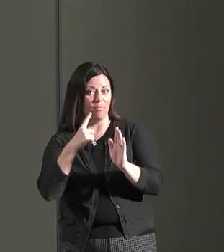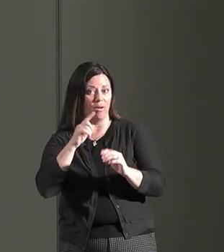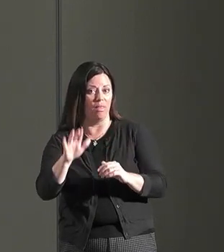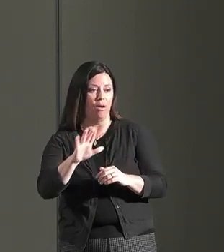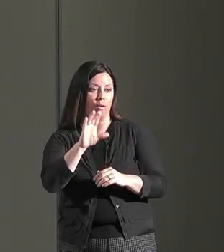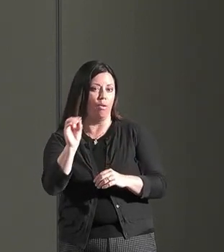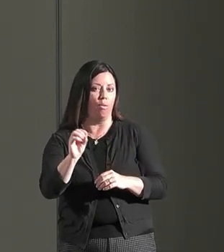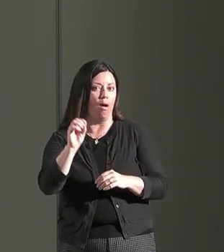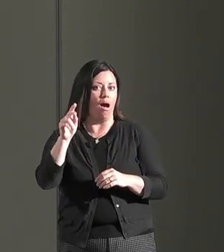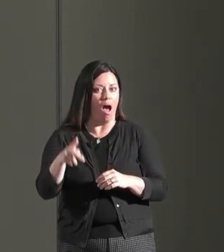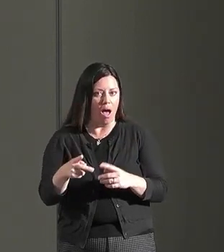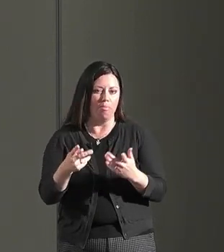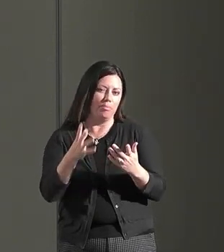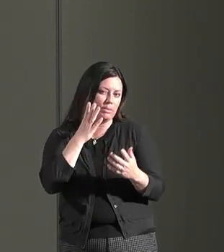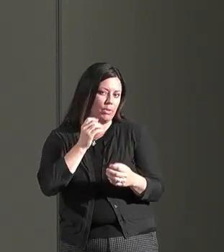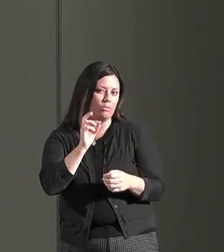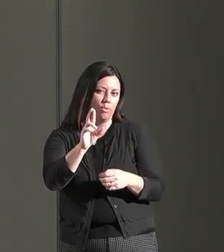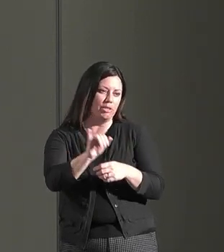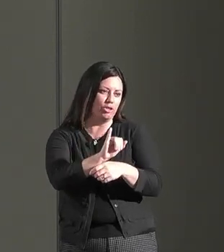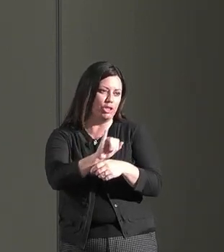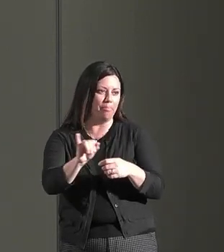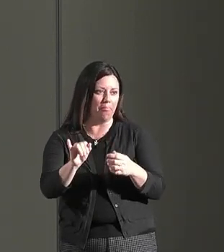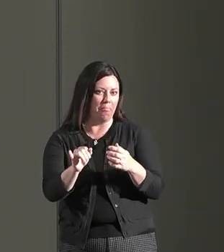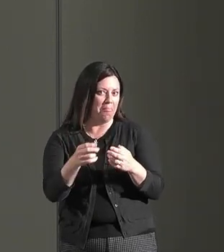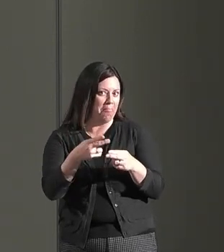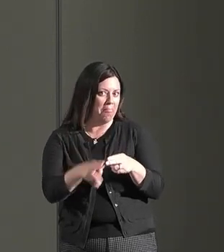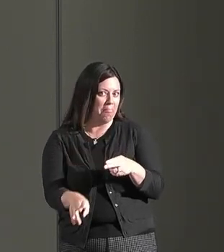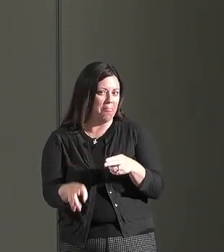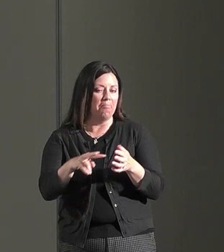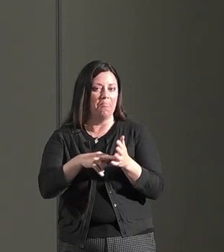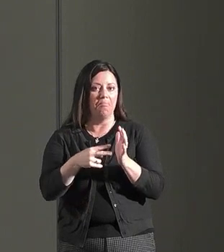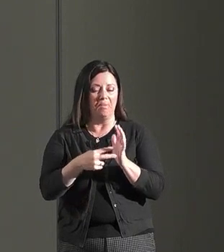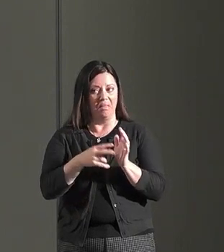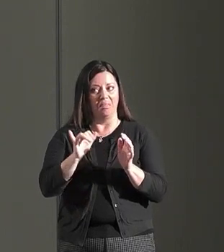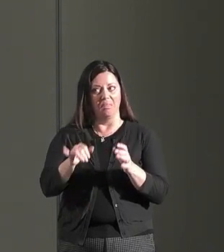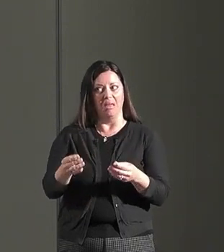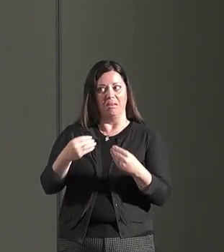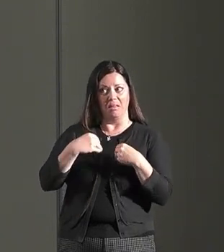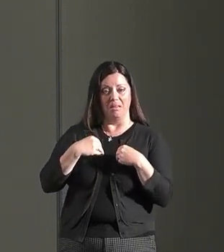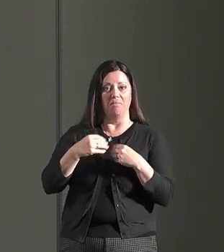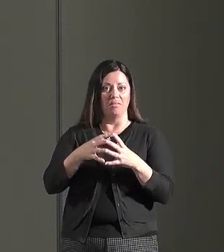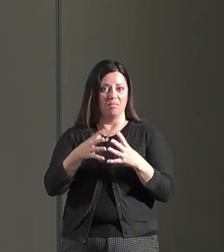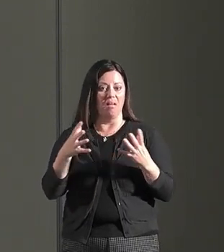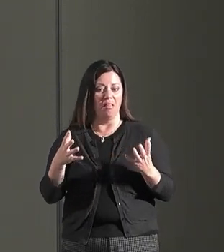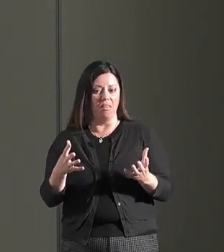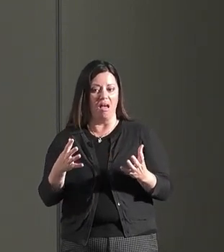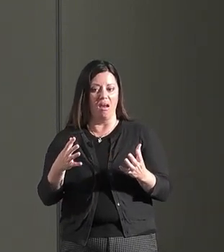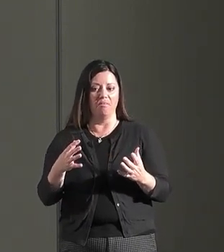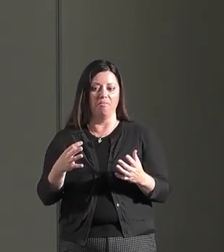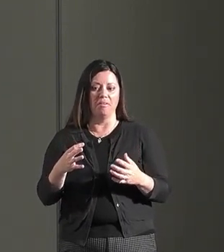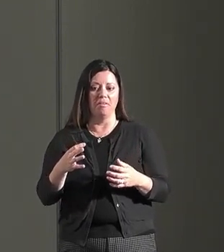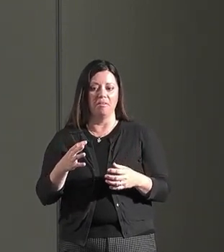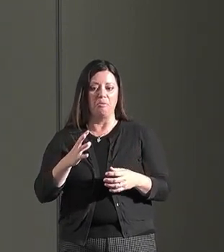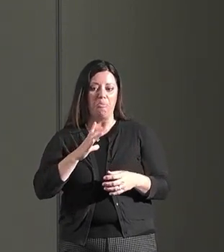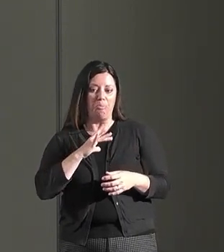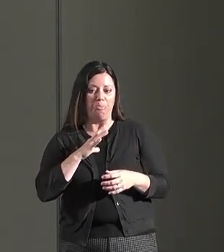or internships. So while that gives us a lot of advantages in terms of bringing in a diverse